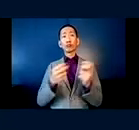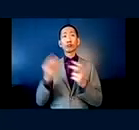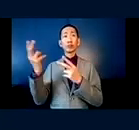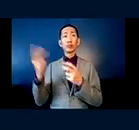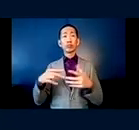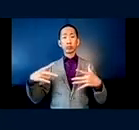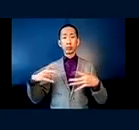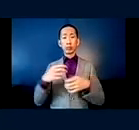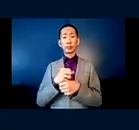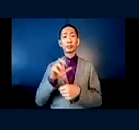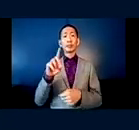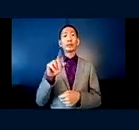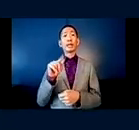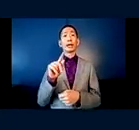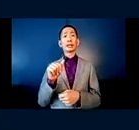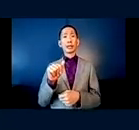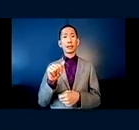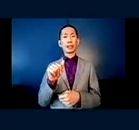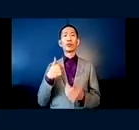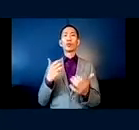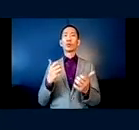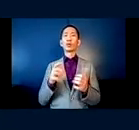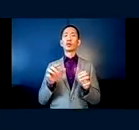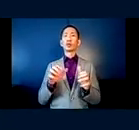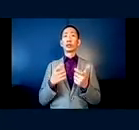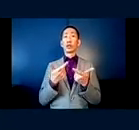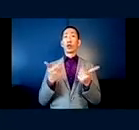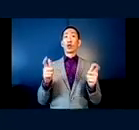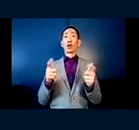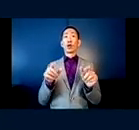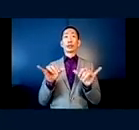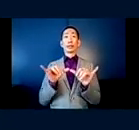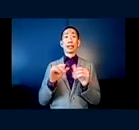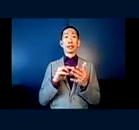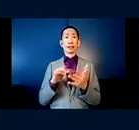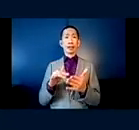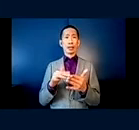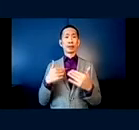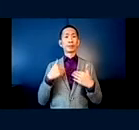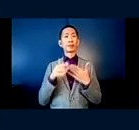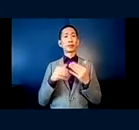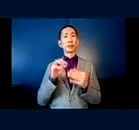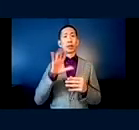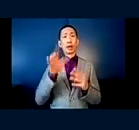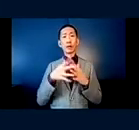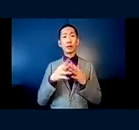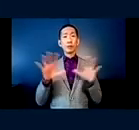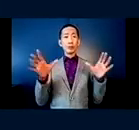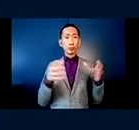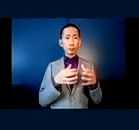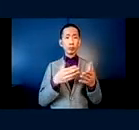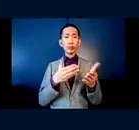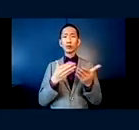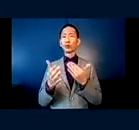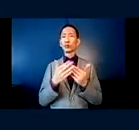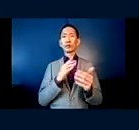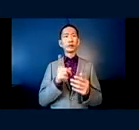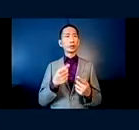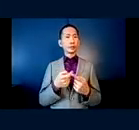THE DATA TOGETHER, WE WANTED TO DO LIKE WHAT THE AVERAGE LARGE% SCALE STUDY DOES, THEY PUT ALL THE AFRICAN AMERICANS TOGETHER,